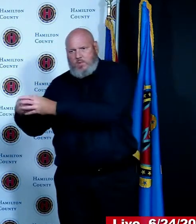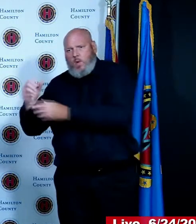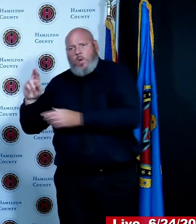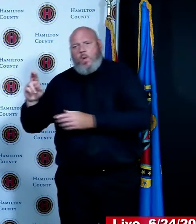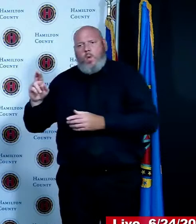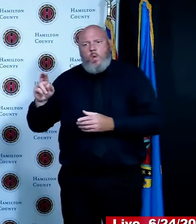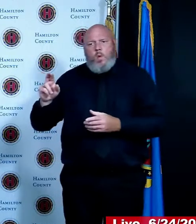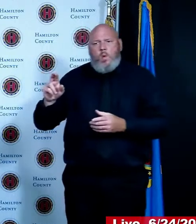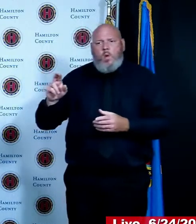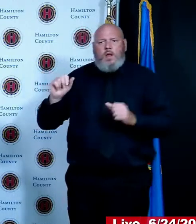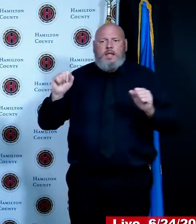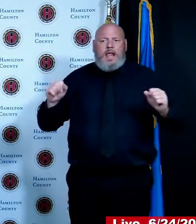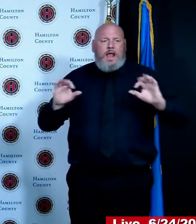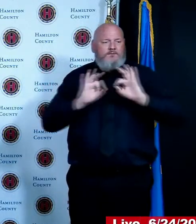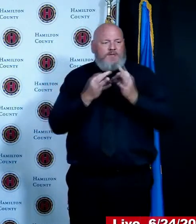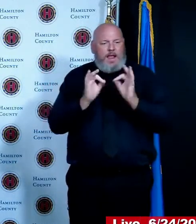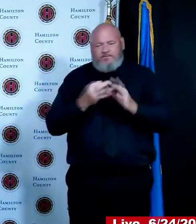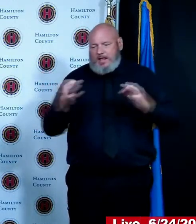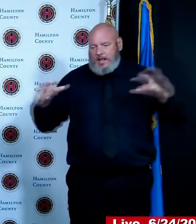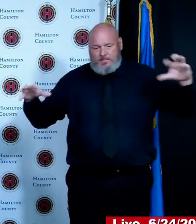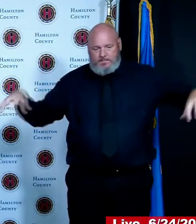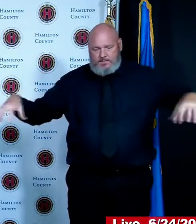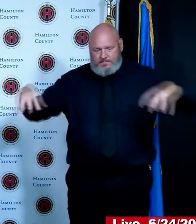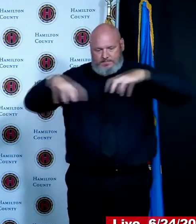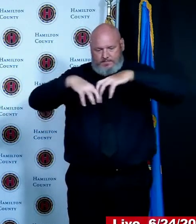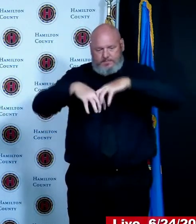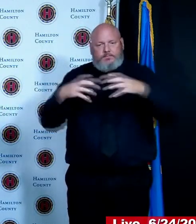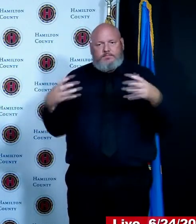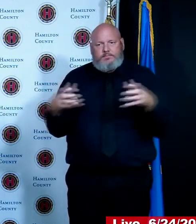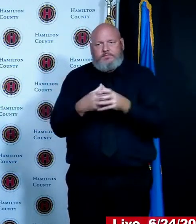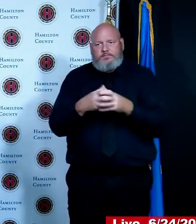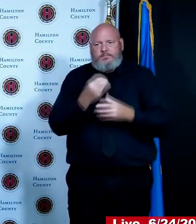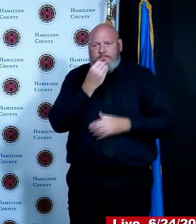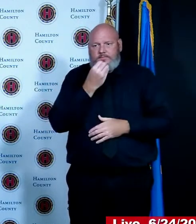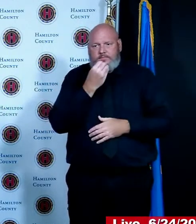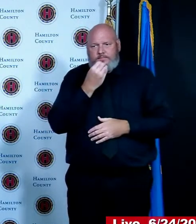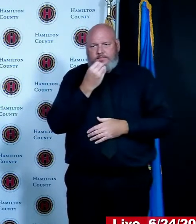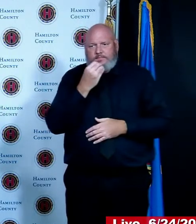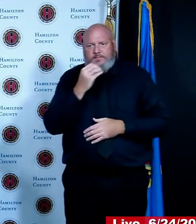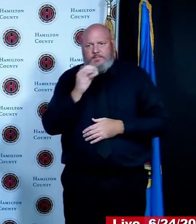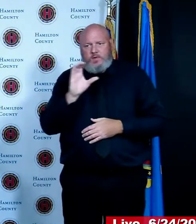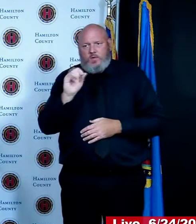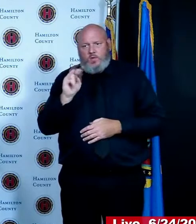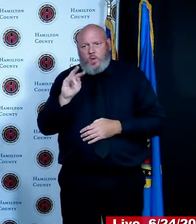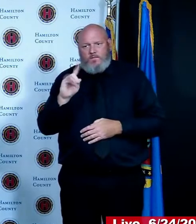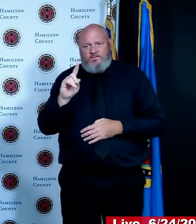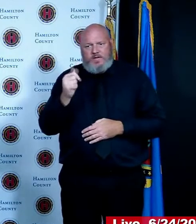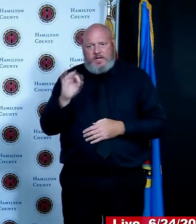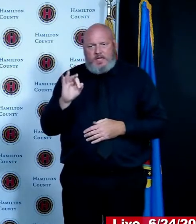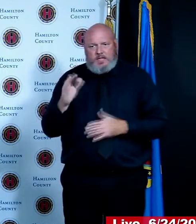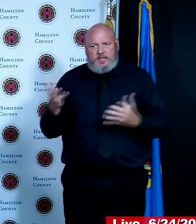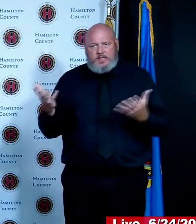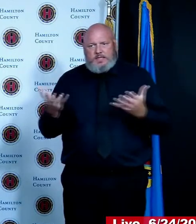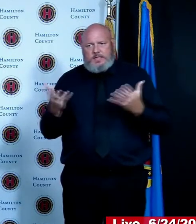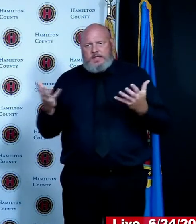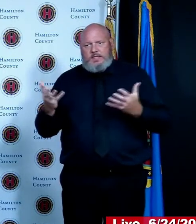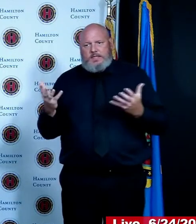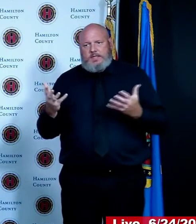we all have Covid fatigue we are all tired of Covid-19 we are all ready to get our lives back together and get things back to normal